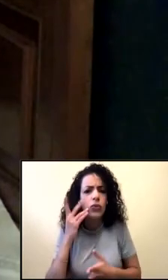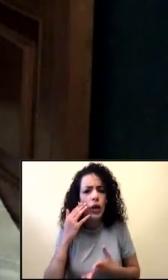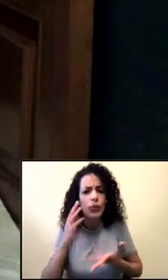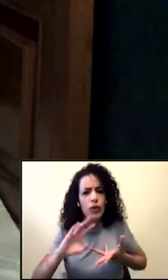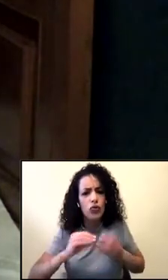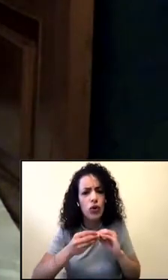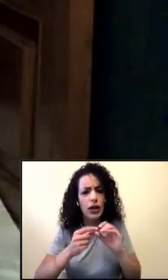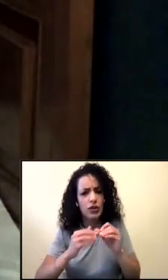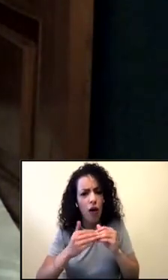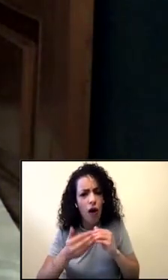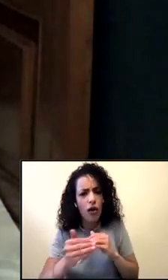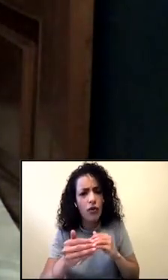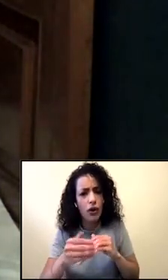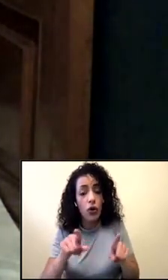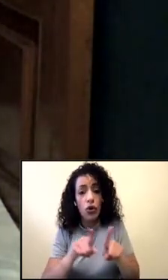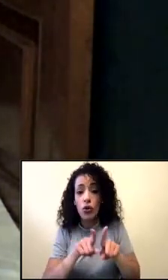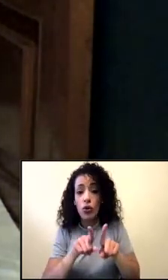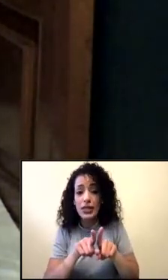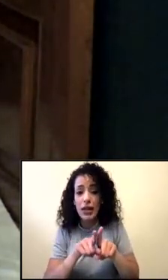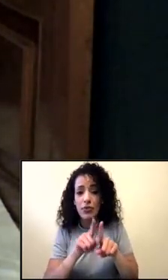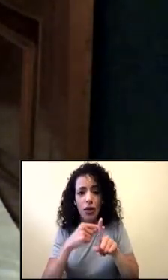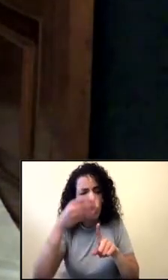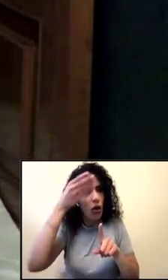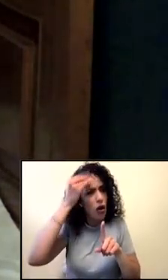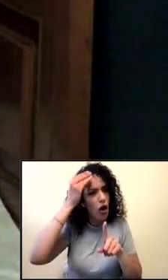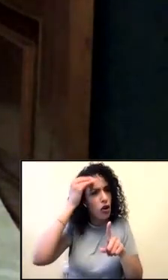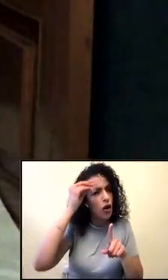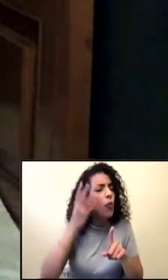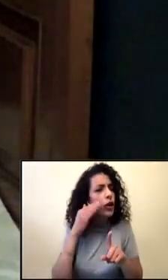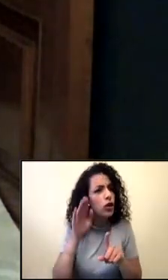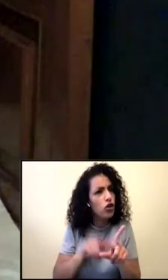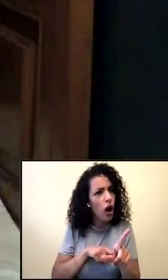you are also unlearning many things that you did not know you grew up with. The prejudice